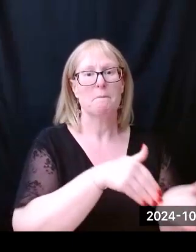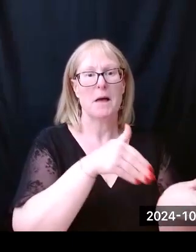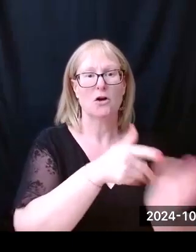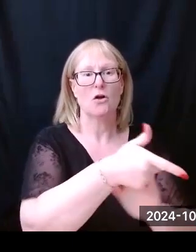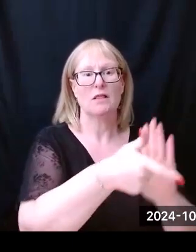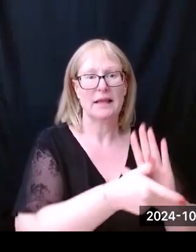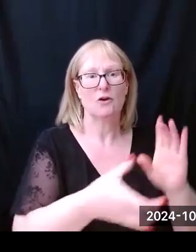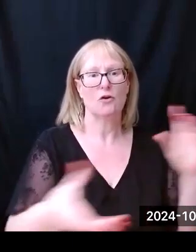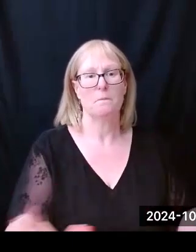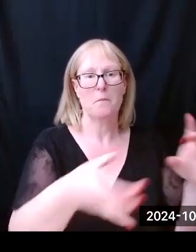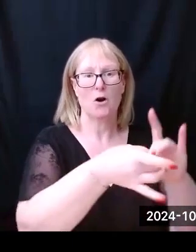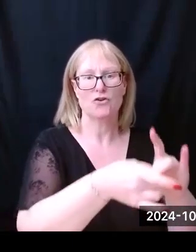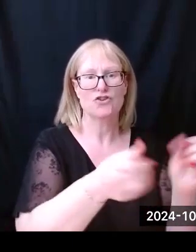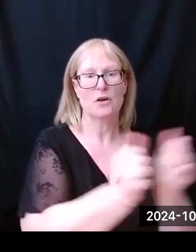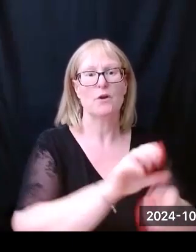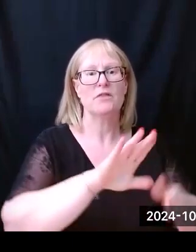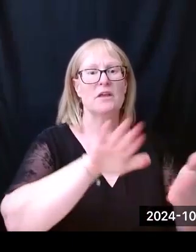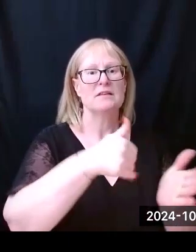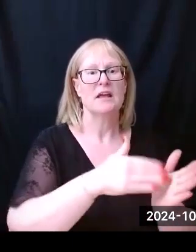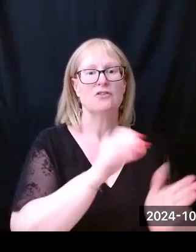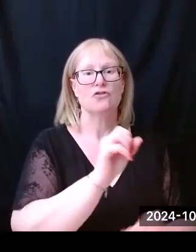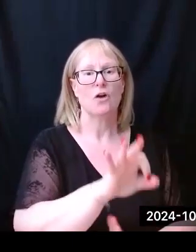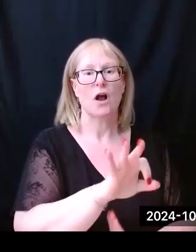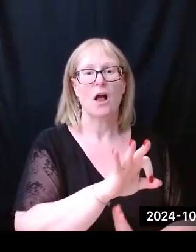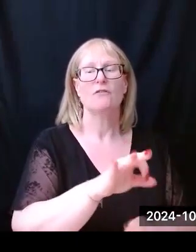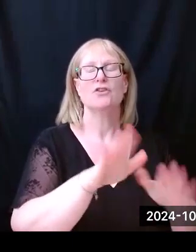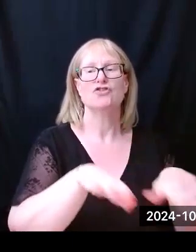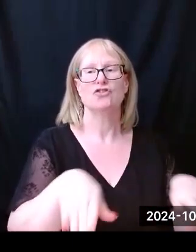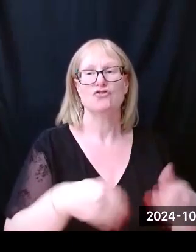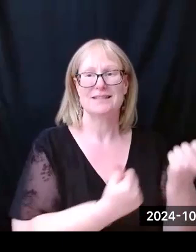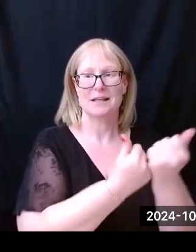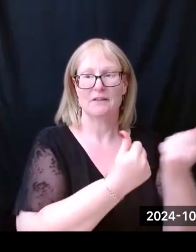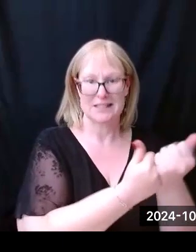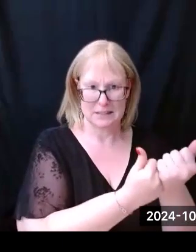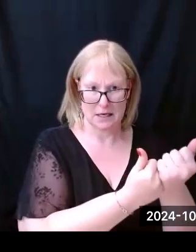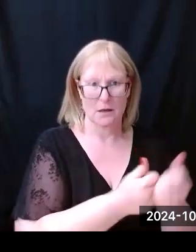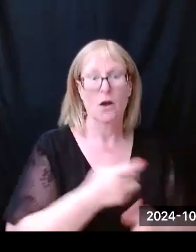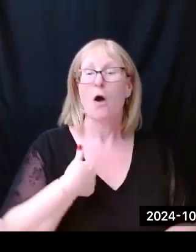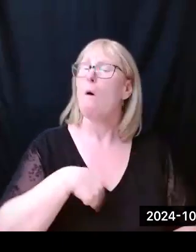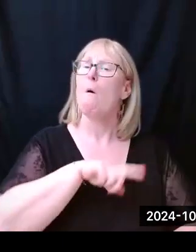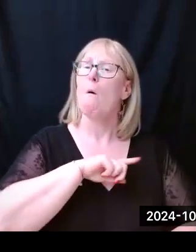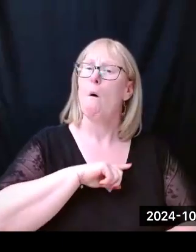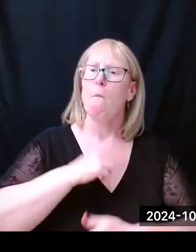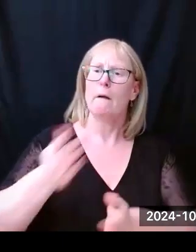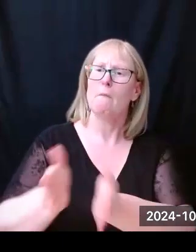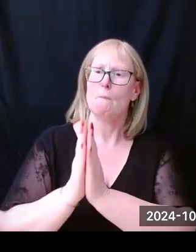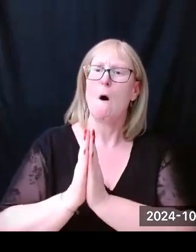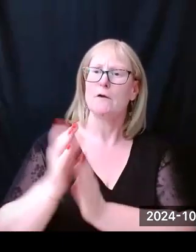And just as a point of order, as we invite you to share questions or thoughts through the Q&A feature,